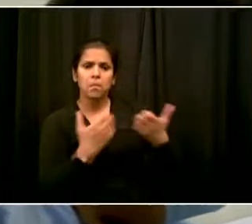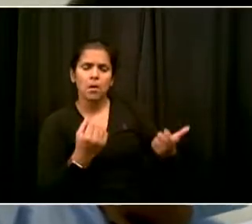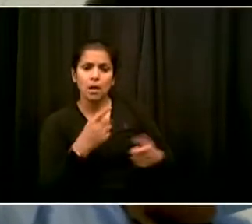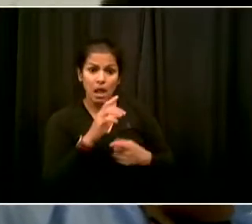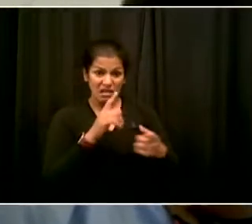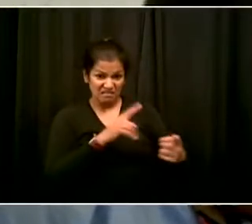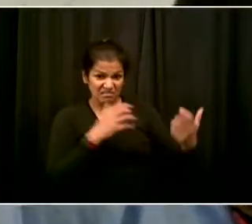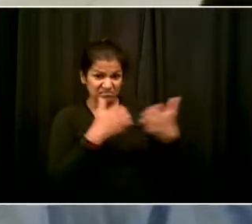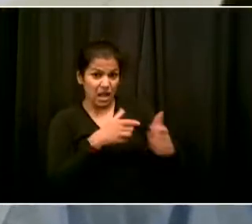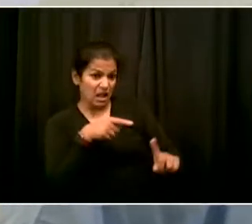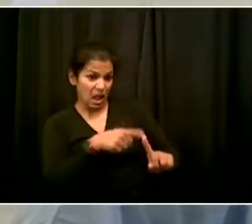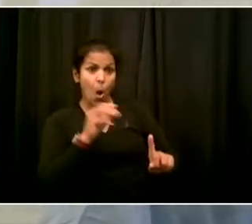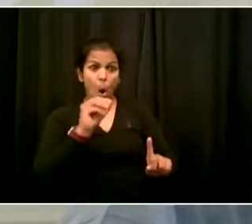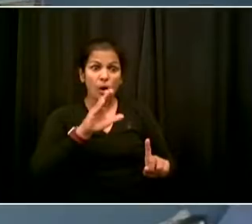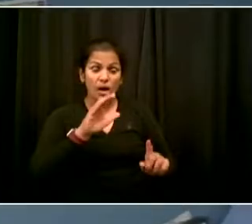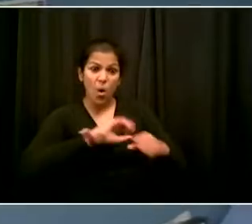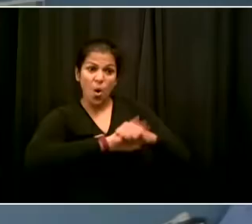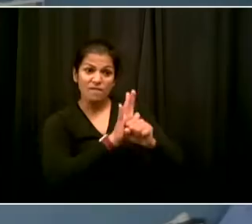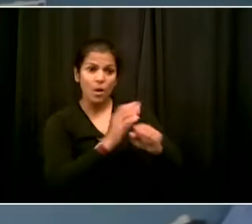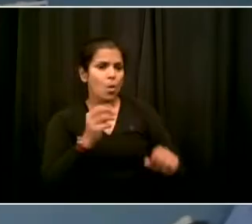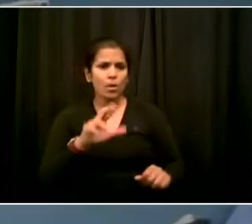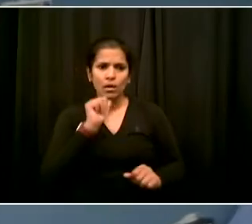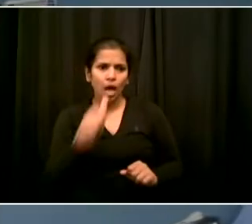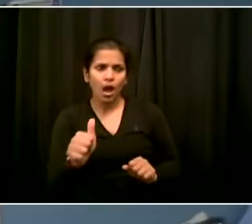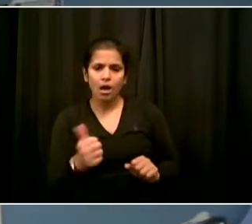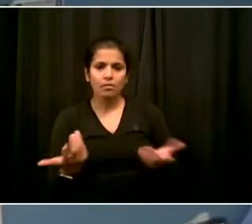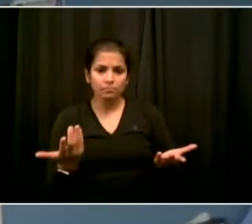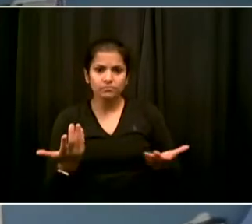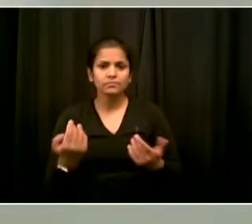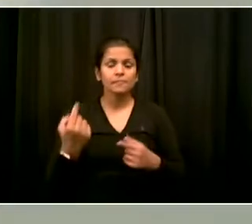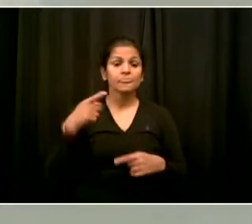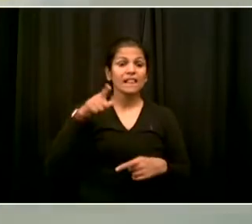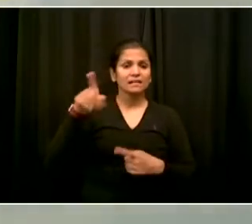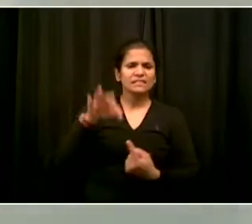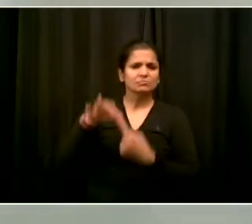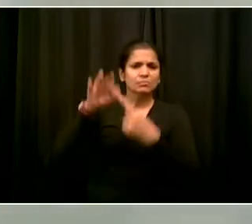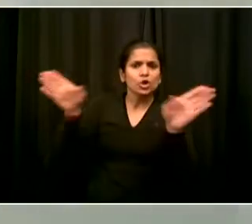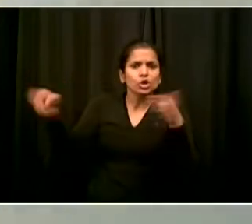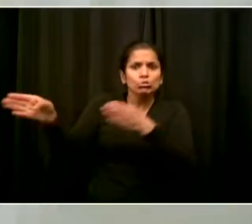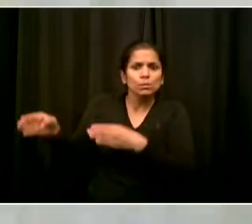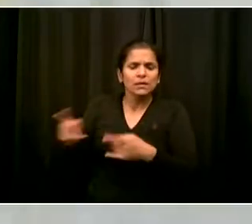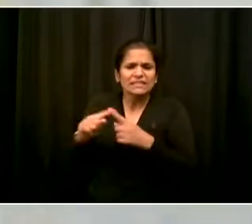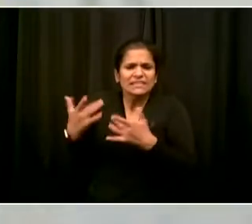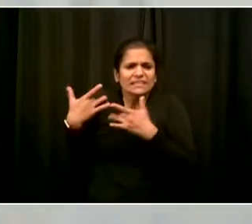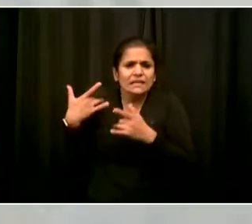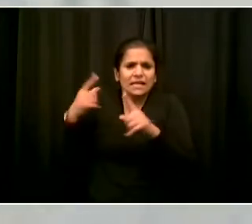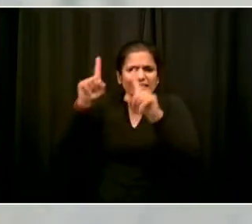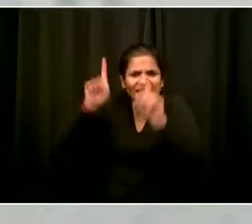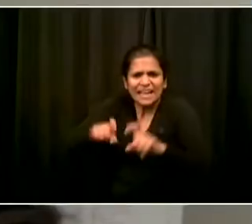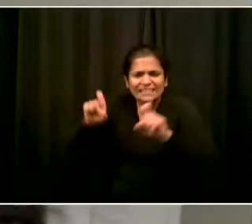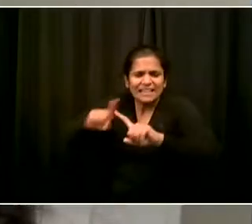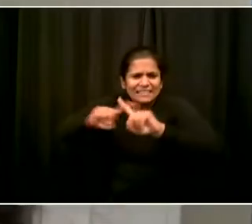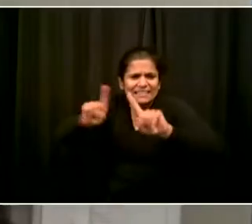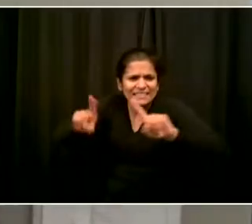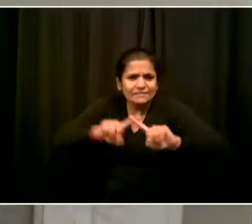SAMPLES AT A TIME. WE RUN THEM THROUGH OUR ANALYZER UNTIL WE DETERMINE THAT THE R RA THAT'S IN THE SAMPLE IS COVID OR